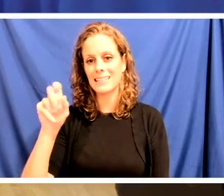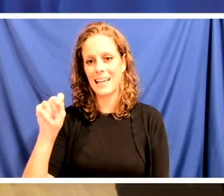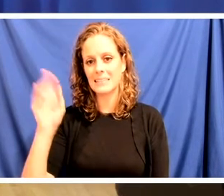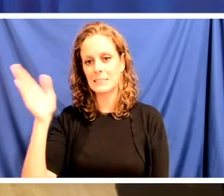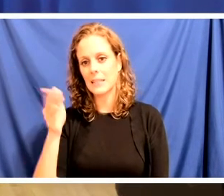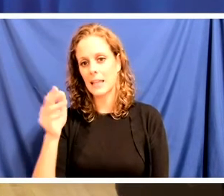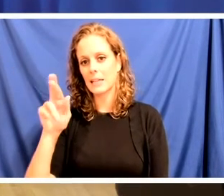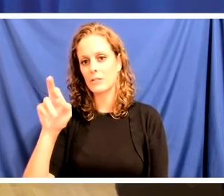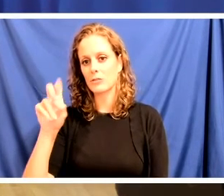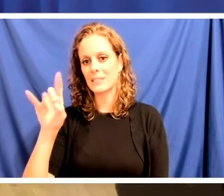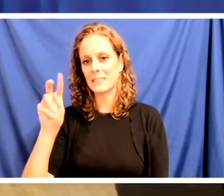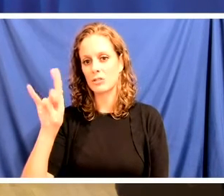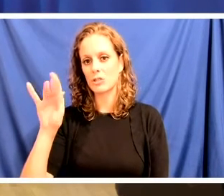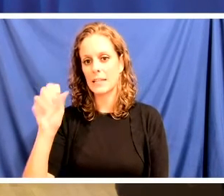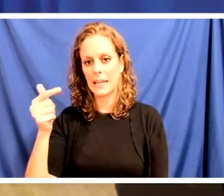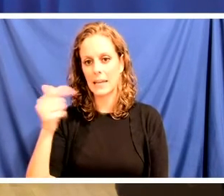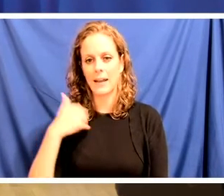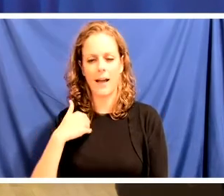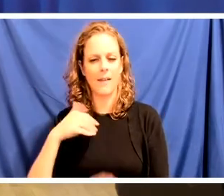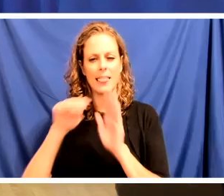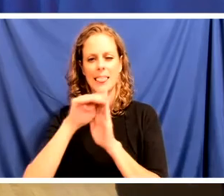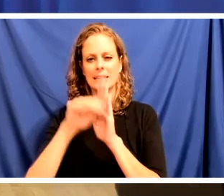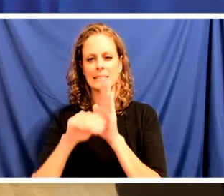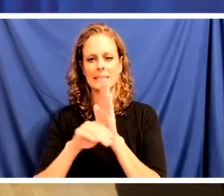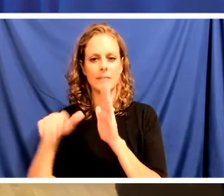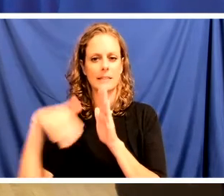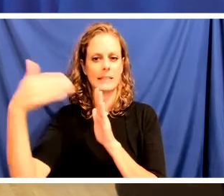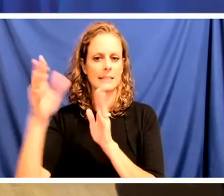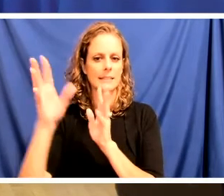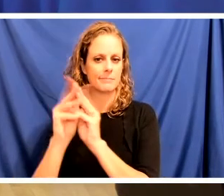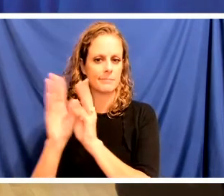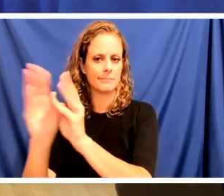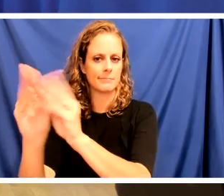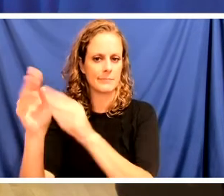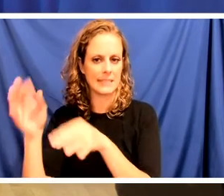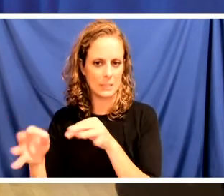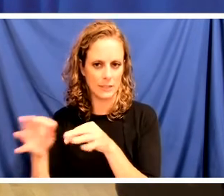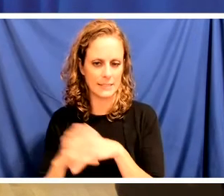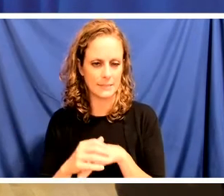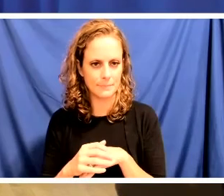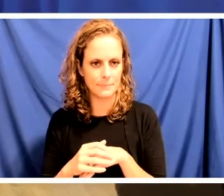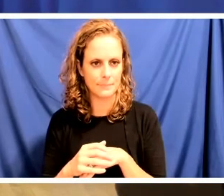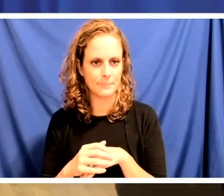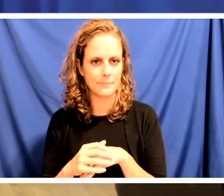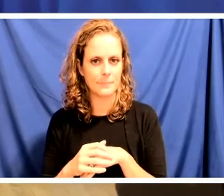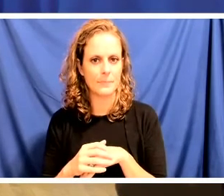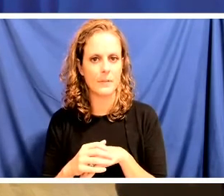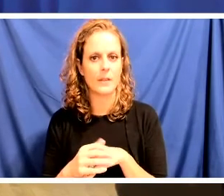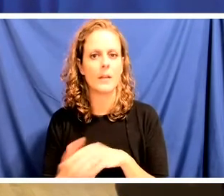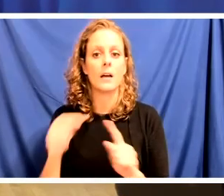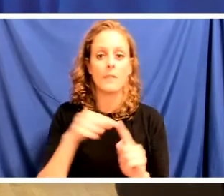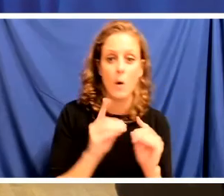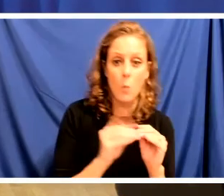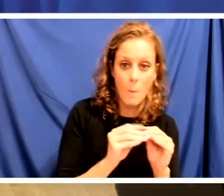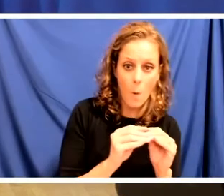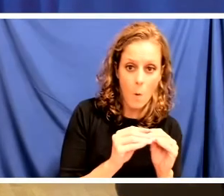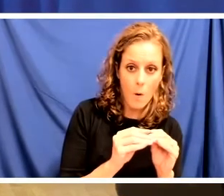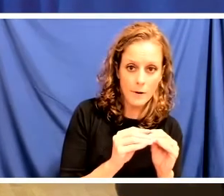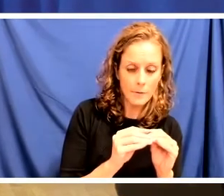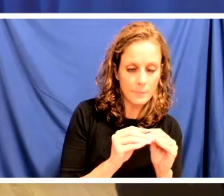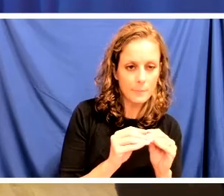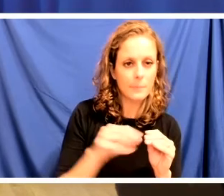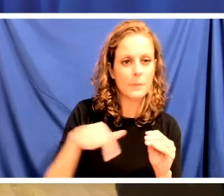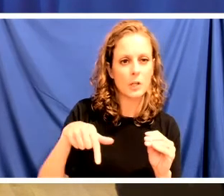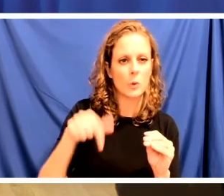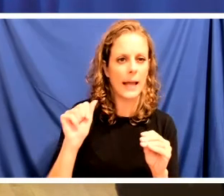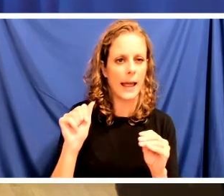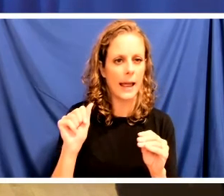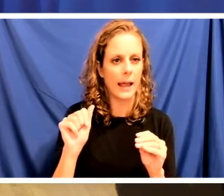Okay, we got another one here and then we'll go back to circle back to in person to see if your question is still there, so the last question we have right now is.